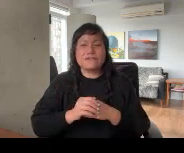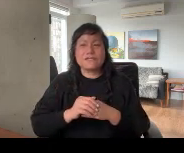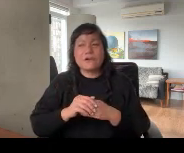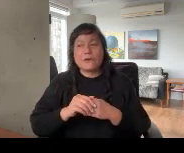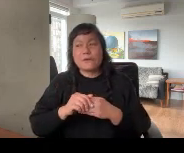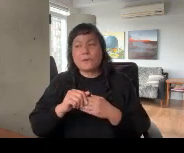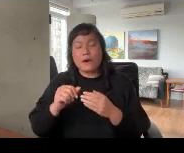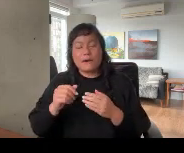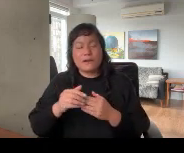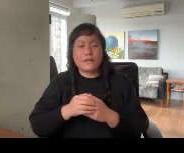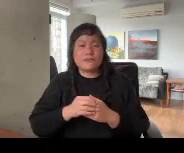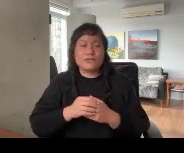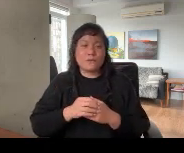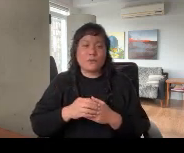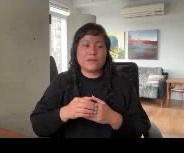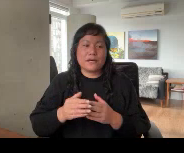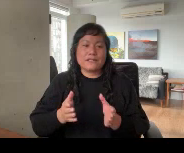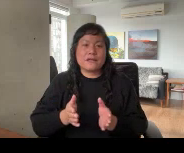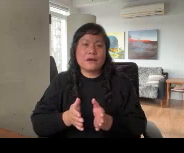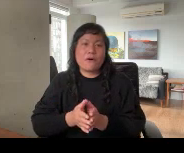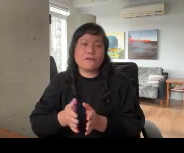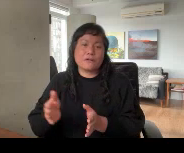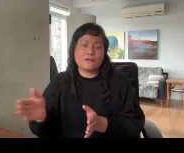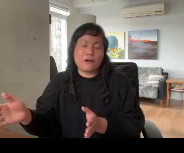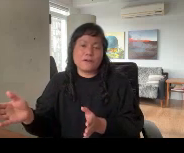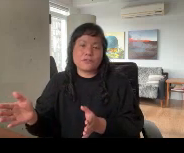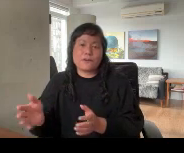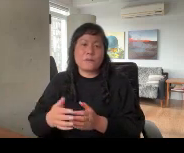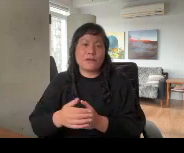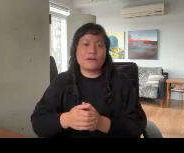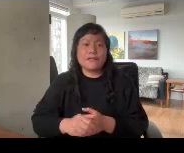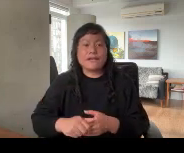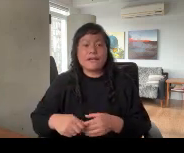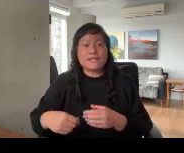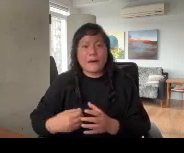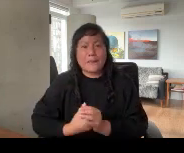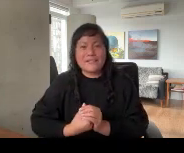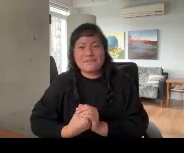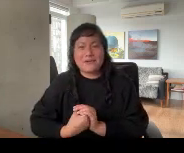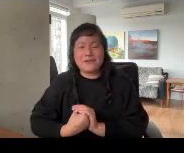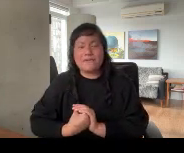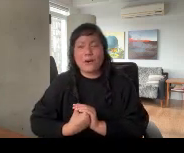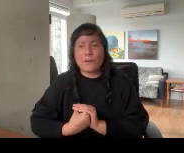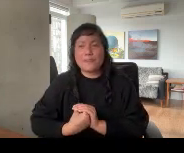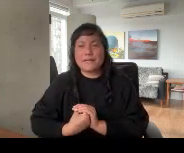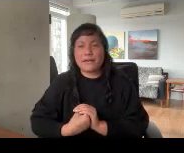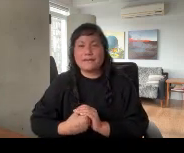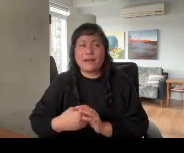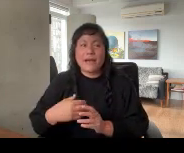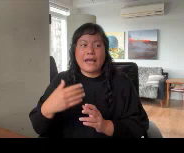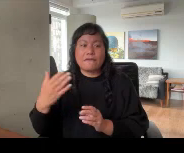students who are committing to work with us over a long term period to help us improve our websites.